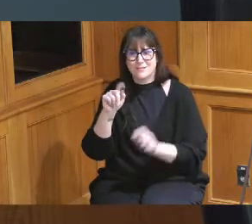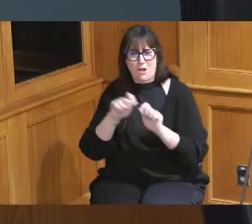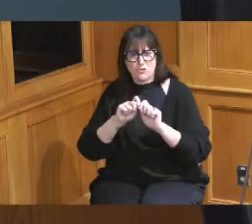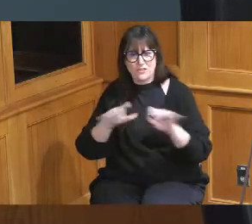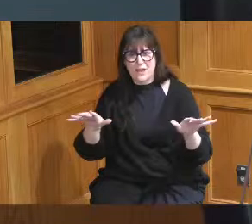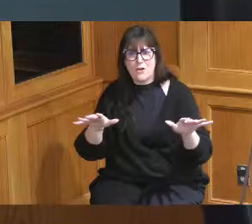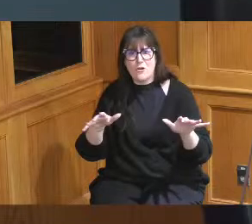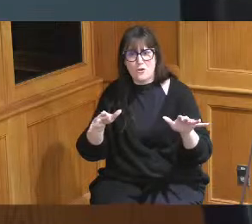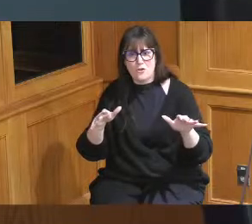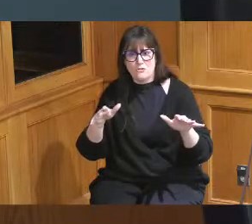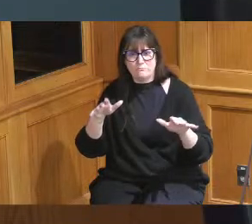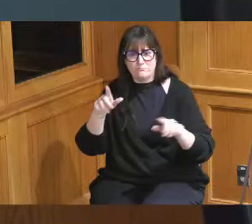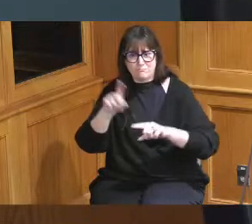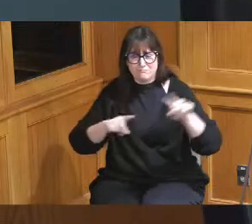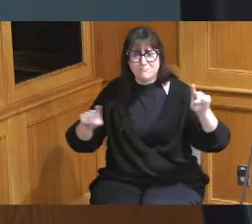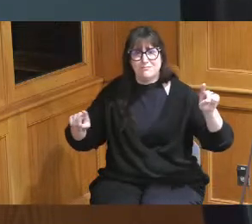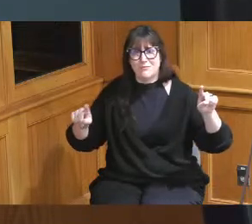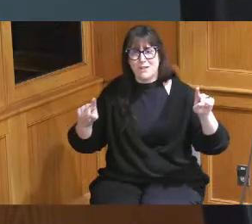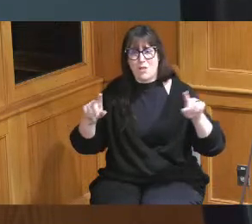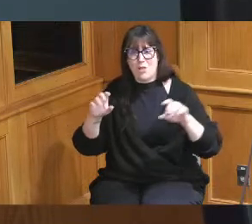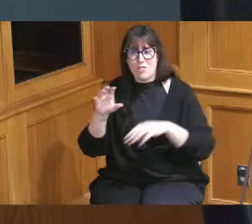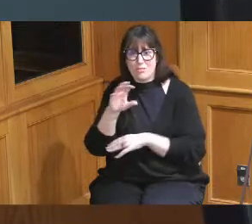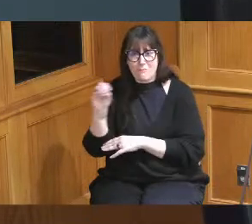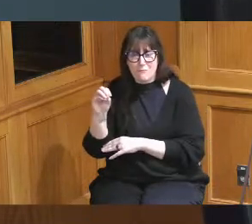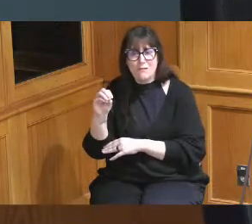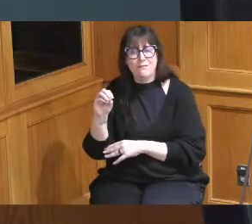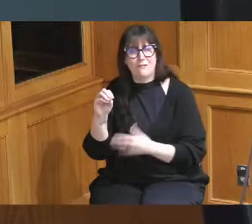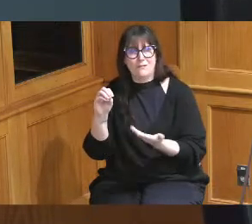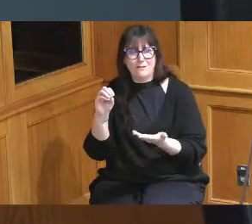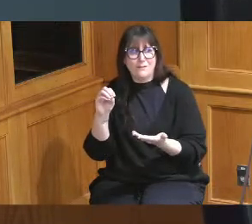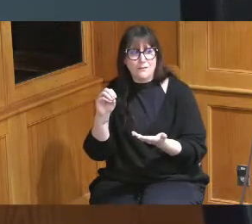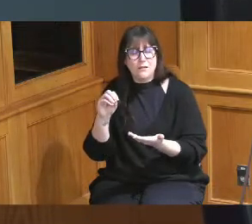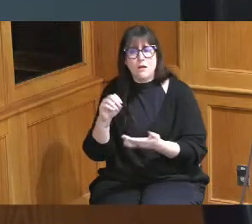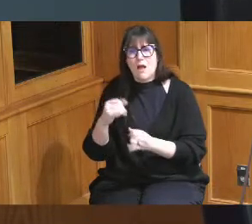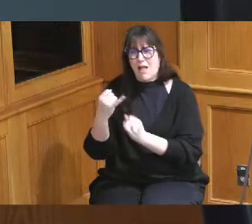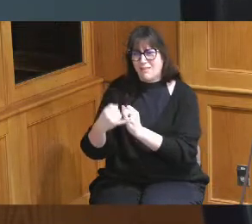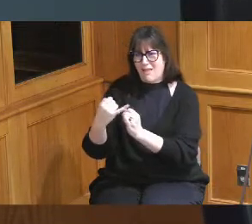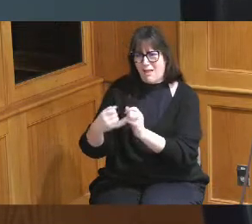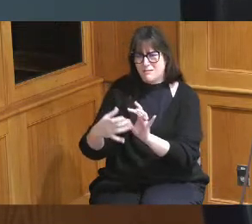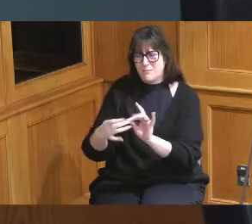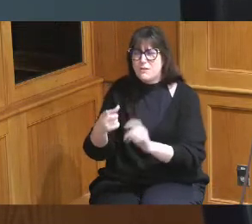organization including Emergency Management and then one last thing you mentioned in